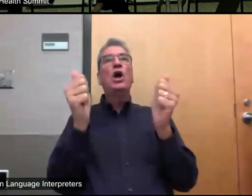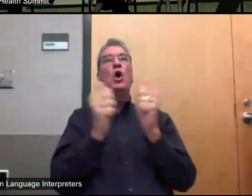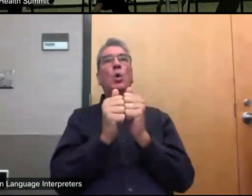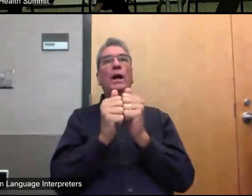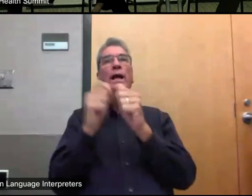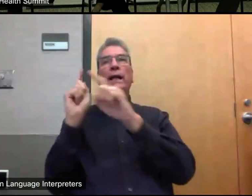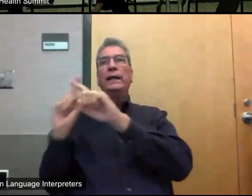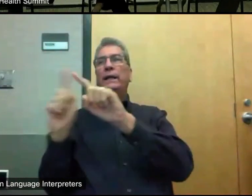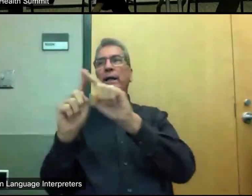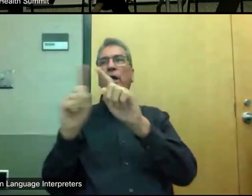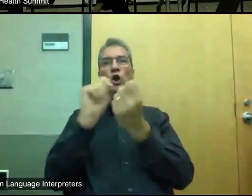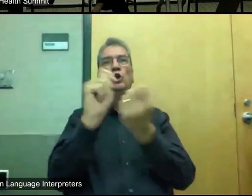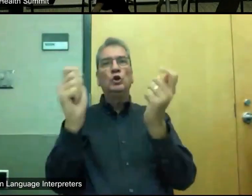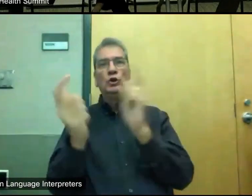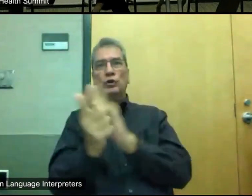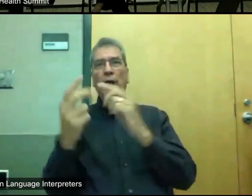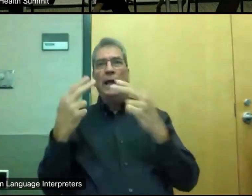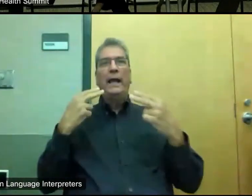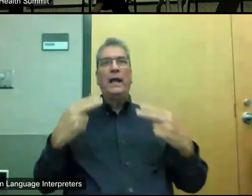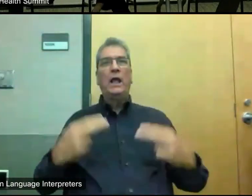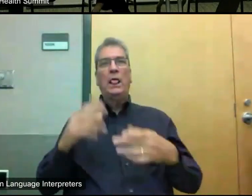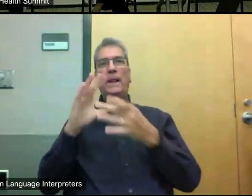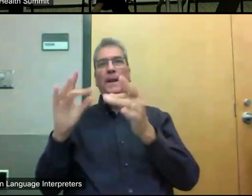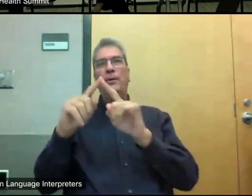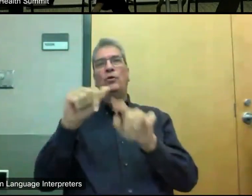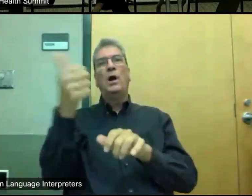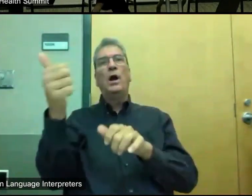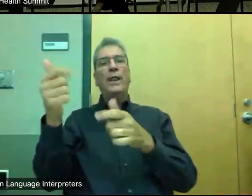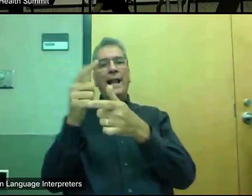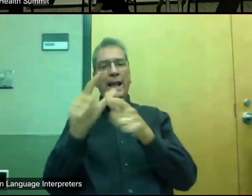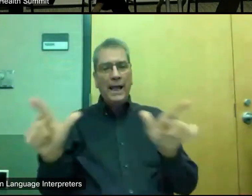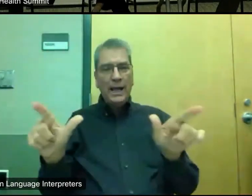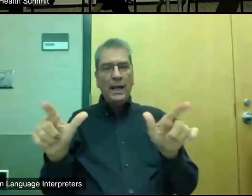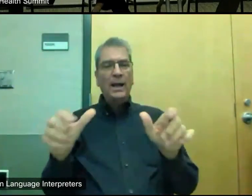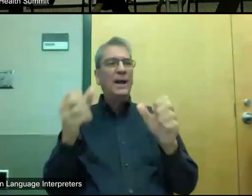of translating health messaging to other languages? Since a lot of words can lose their meeting